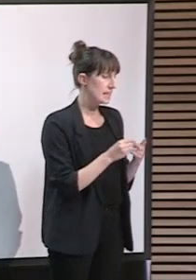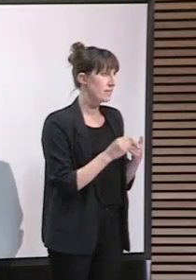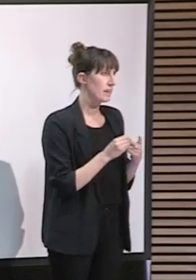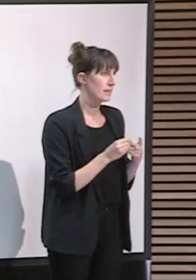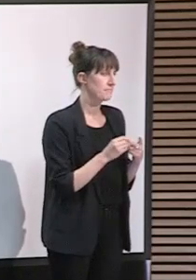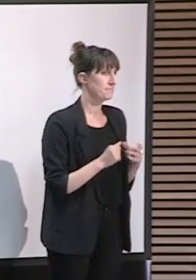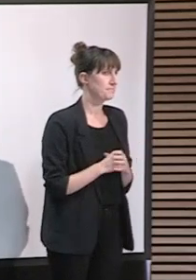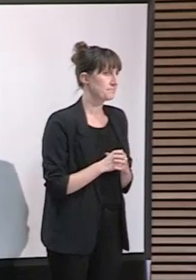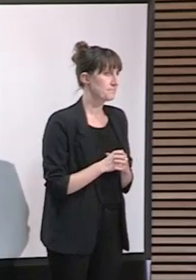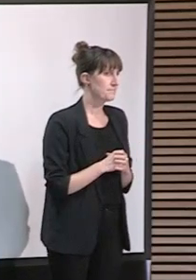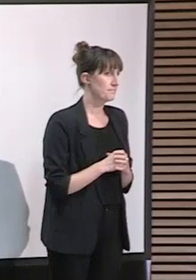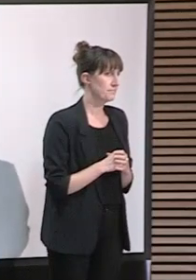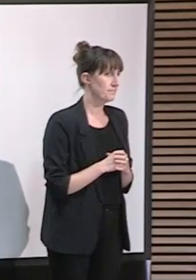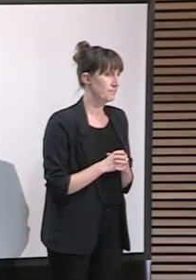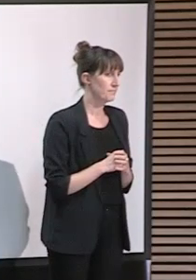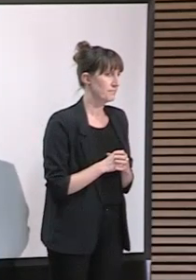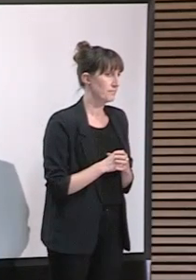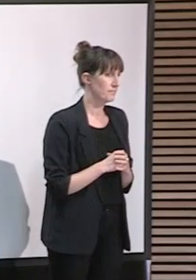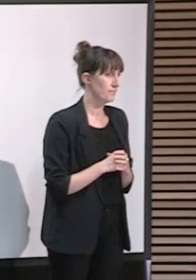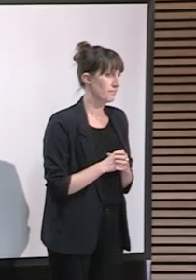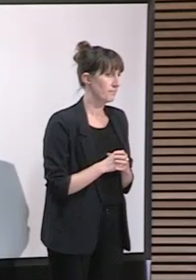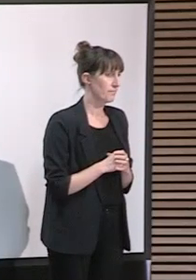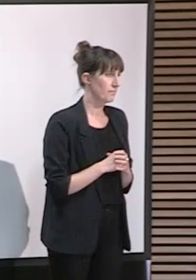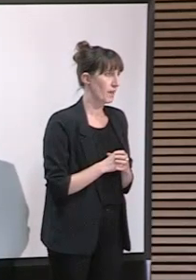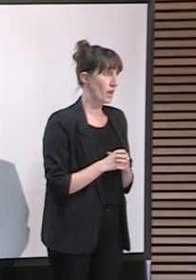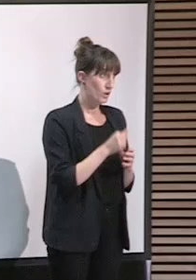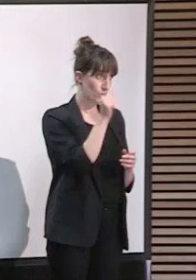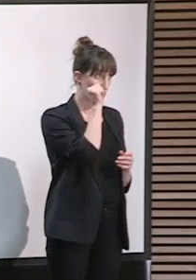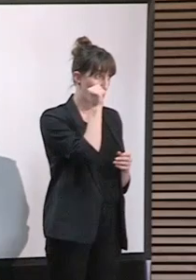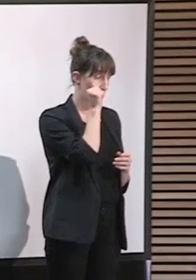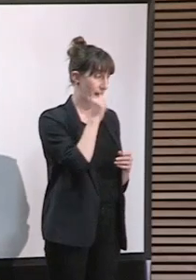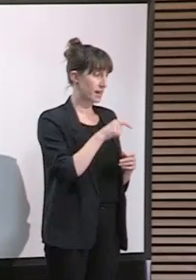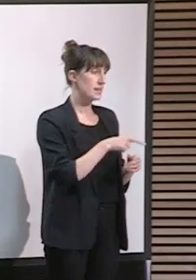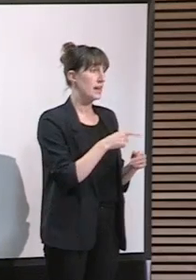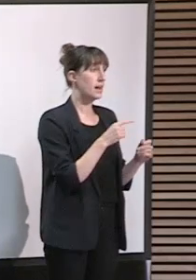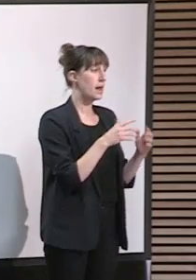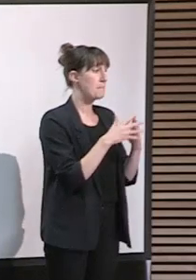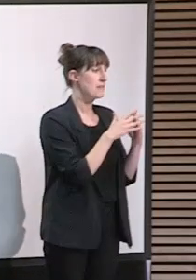people who have been in managed isolation and quarantine. The second is